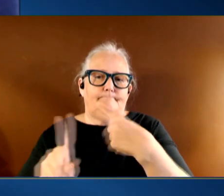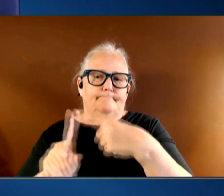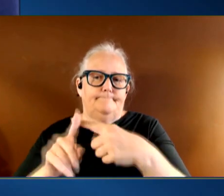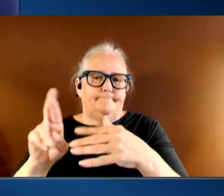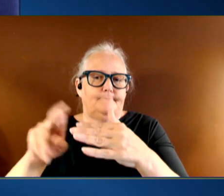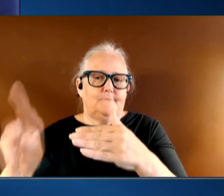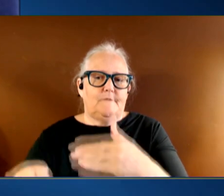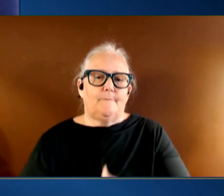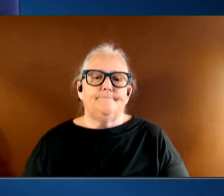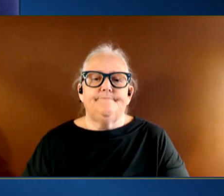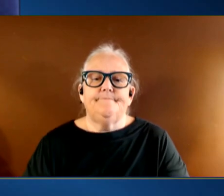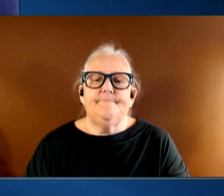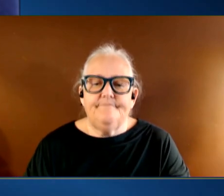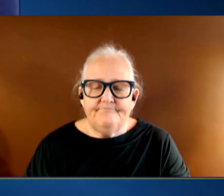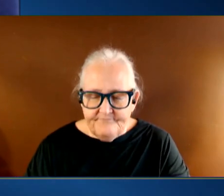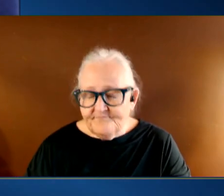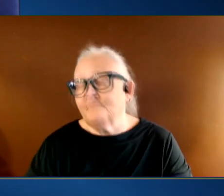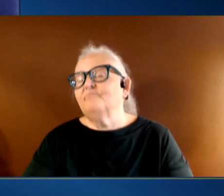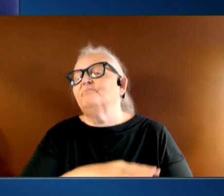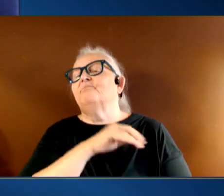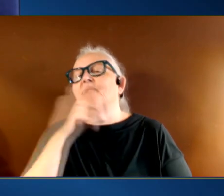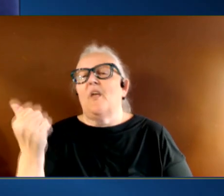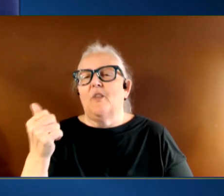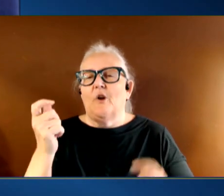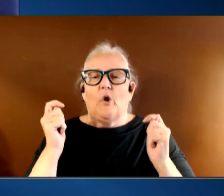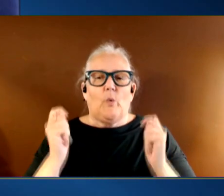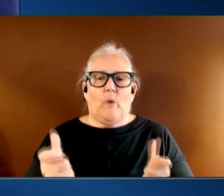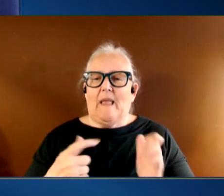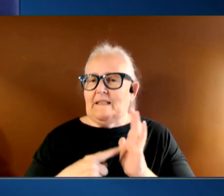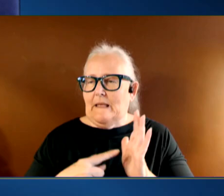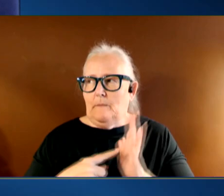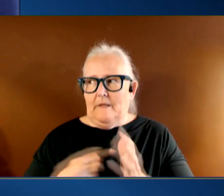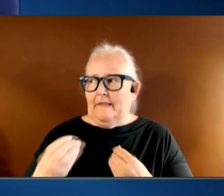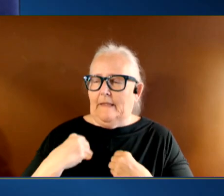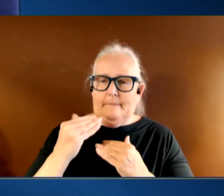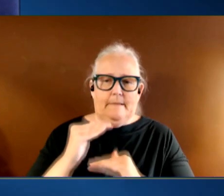So, another quick example, because I only have five minutes. As a result of that ICER review,